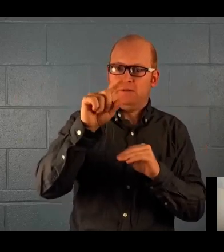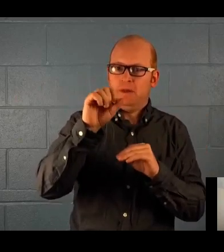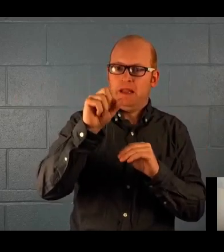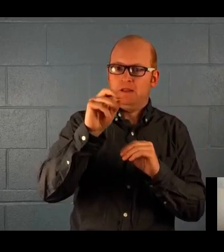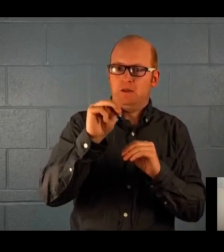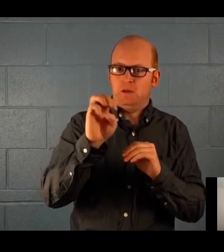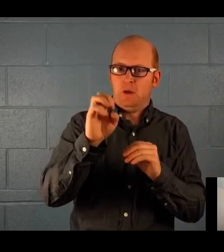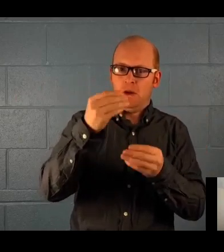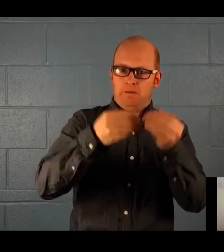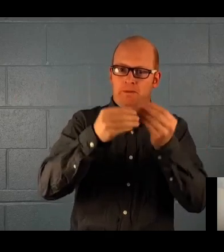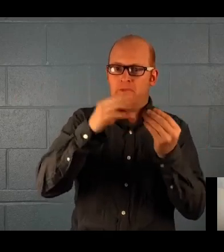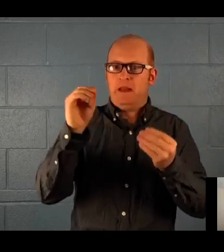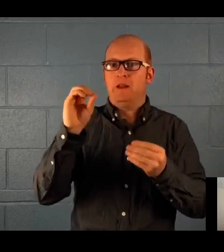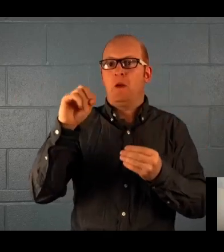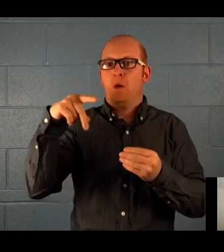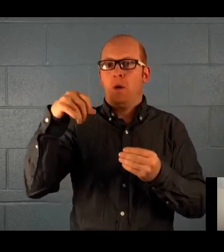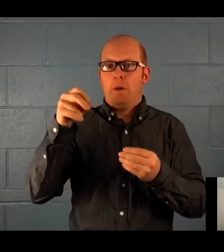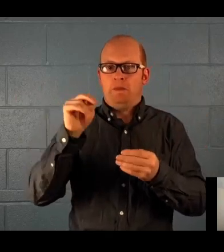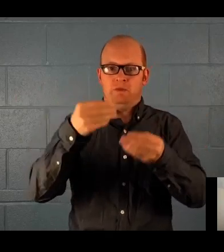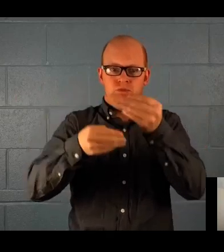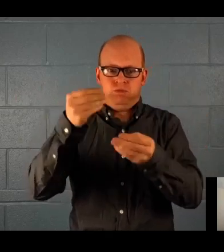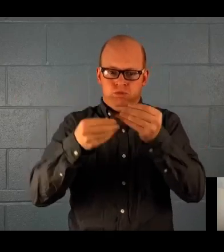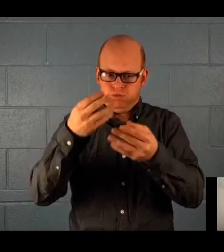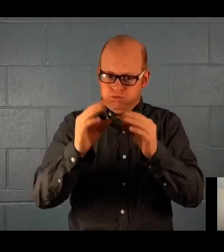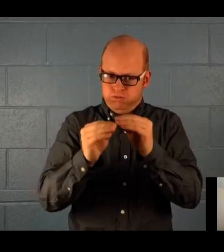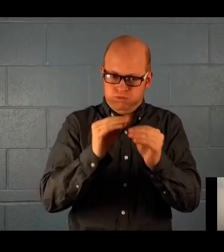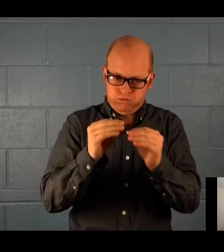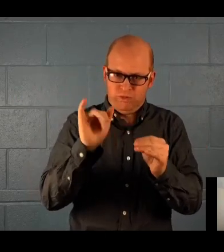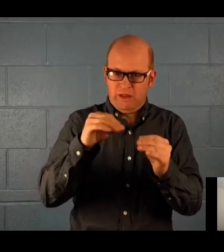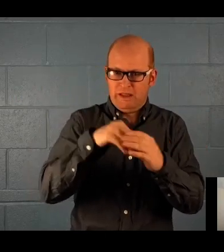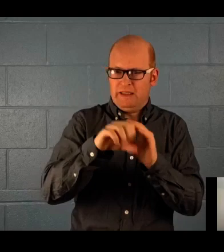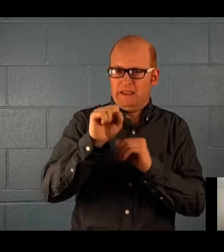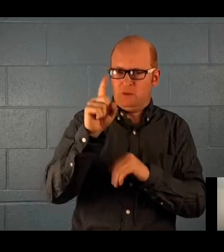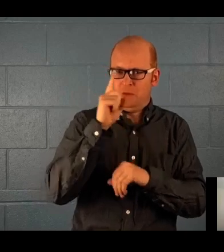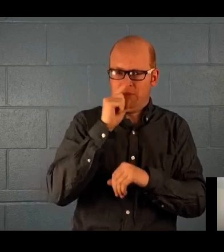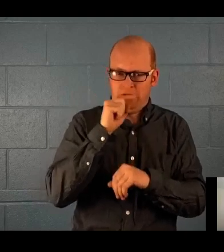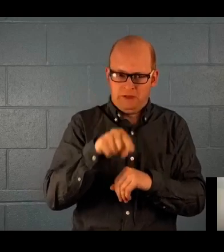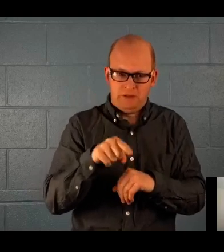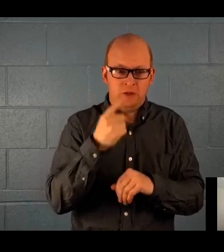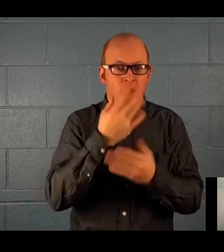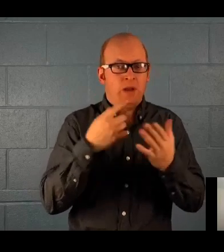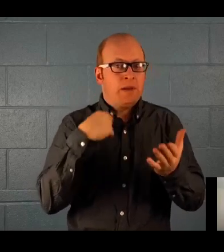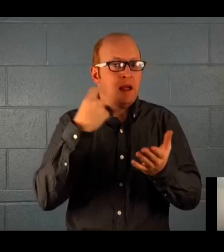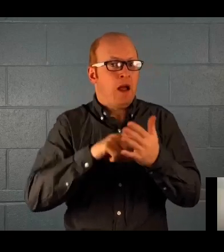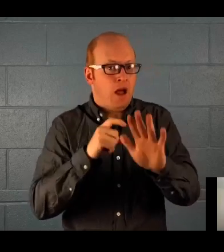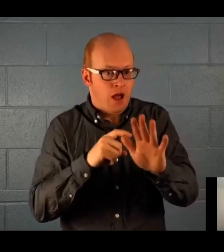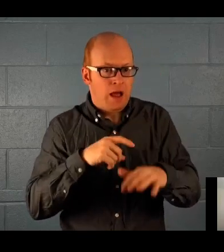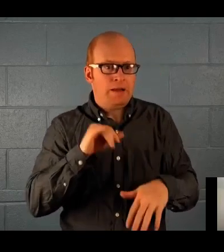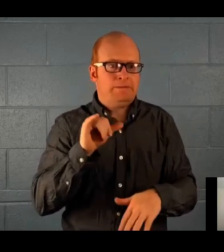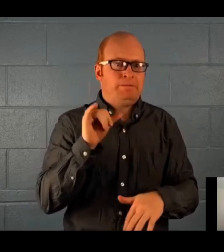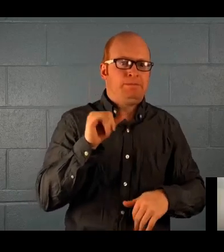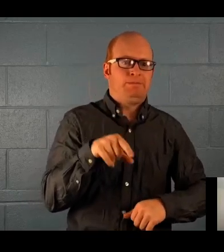defect, that we saw in those shaker 1 mice. One thing noted in the study however, was that the rescue was spotty.